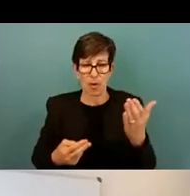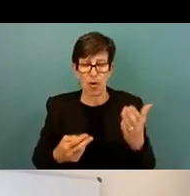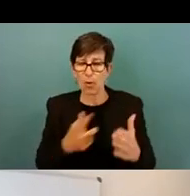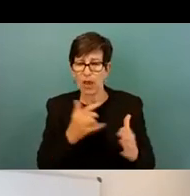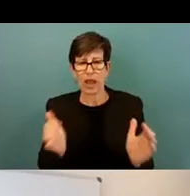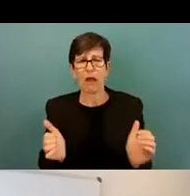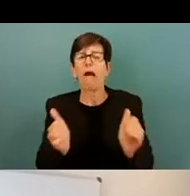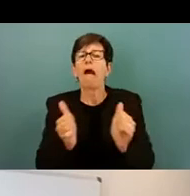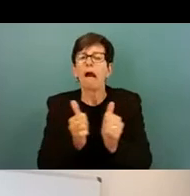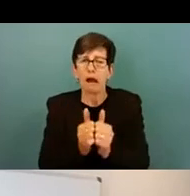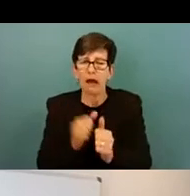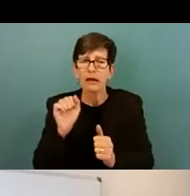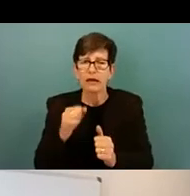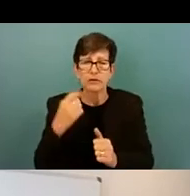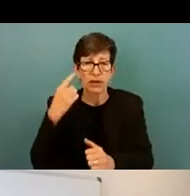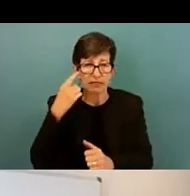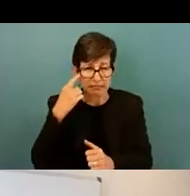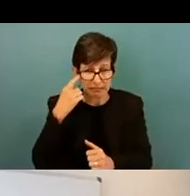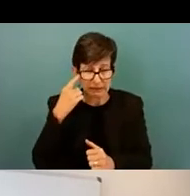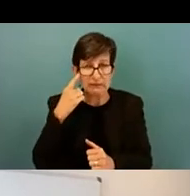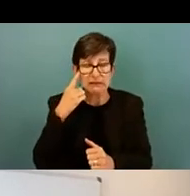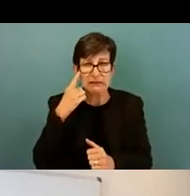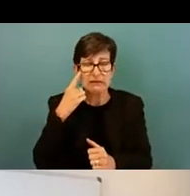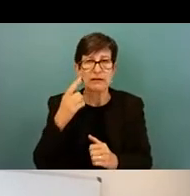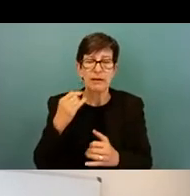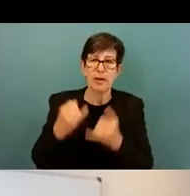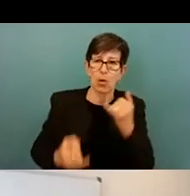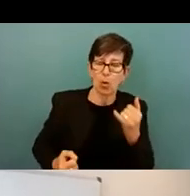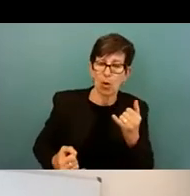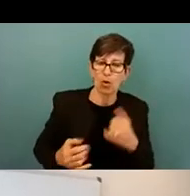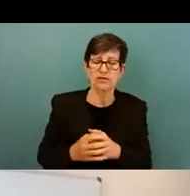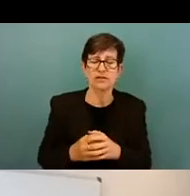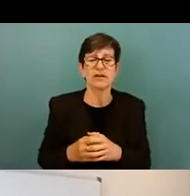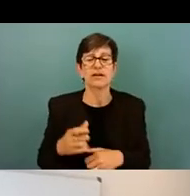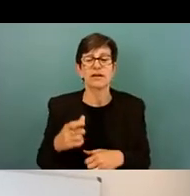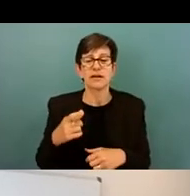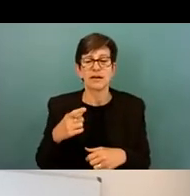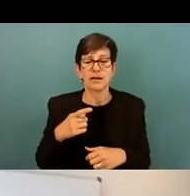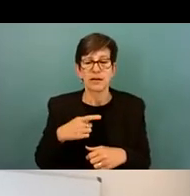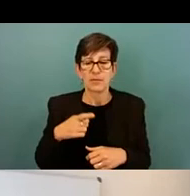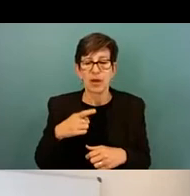what you're seeing is an exacerbation of digital use by those who were already included because